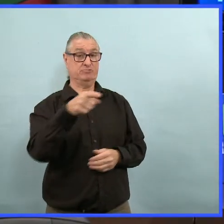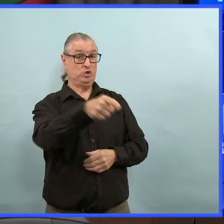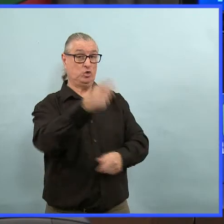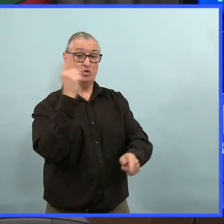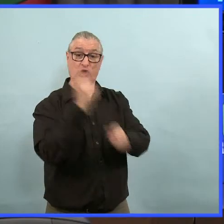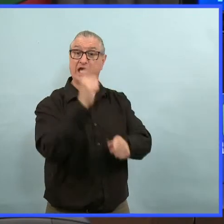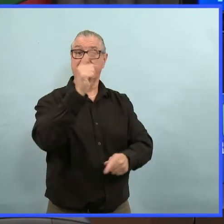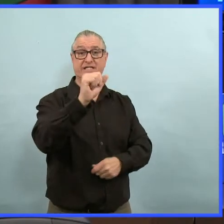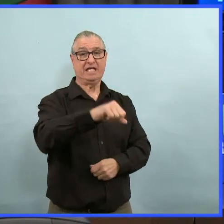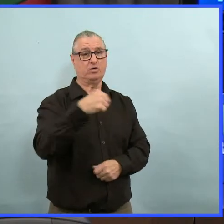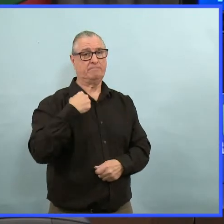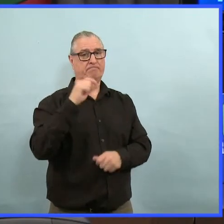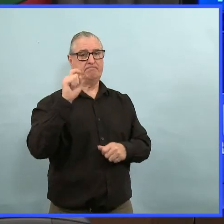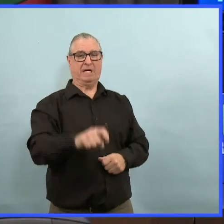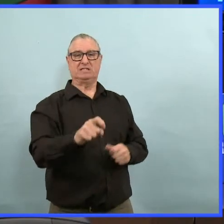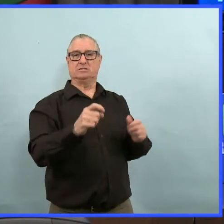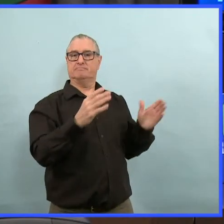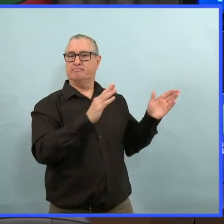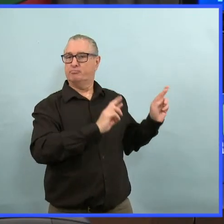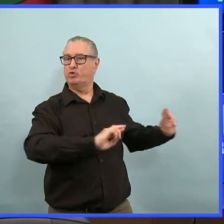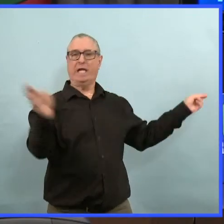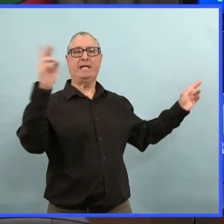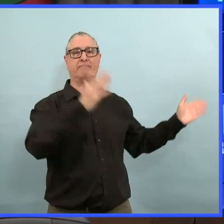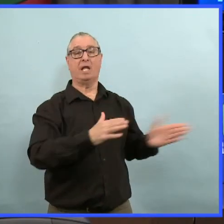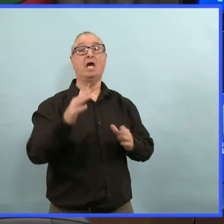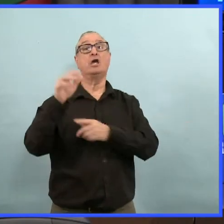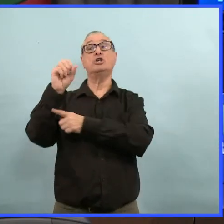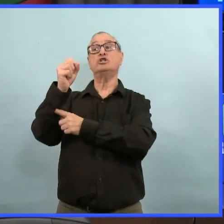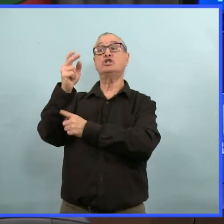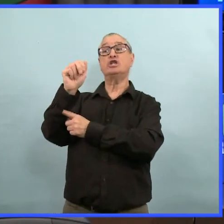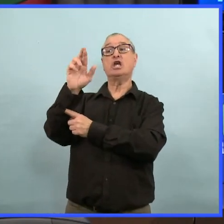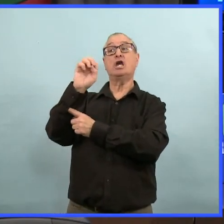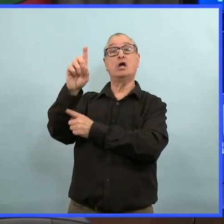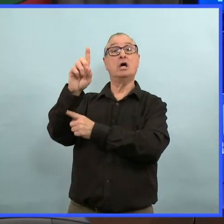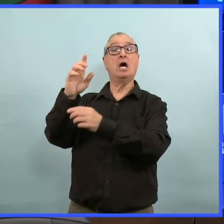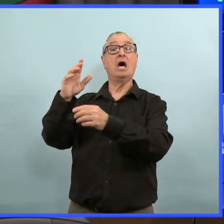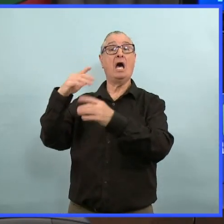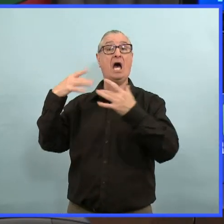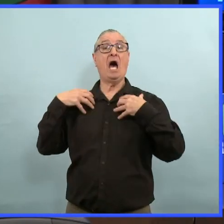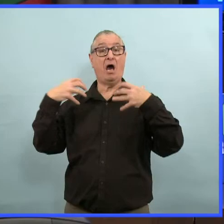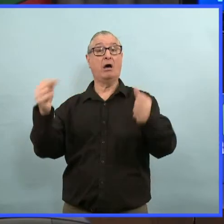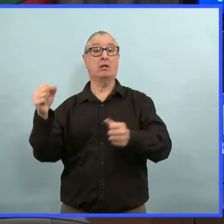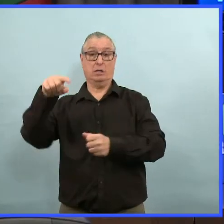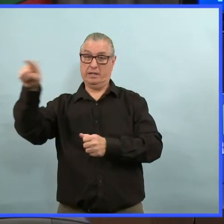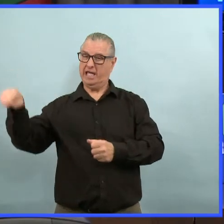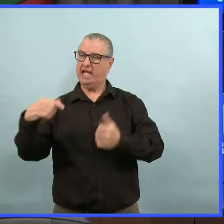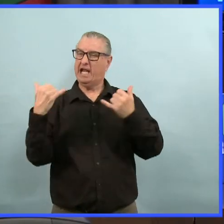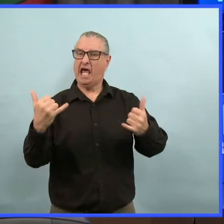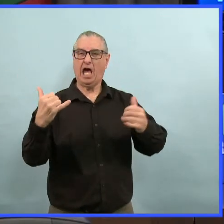number of baseline critical care beds should look like and uh and that is being incorporated